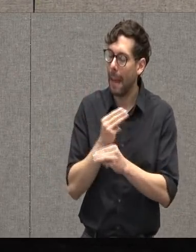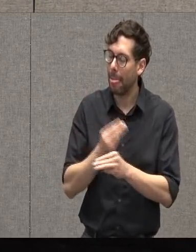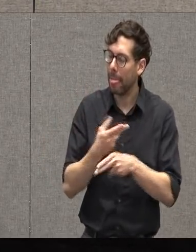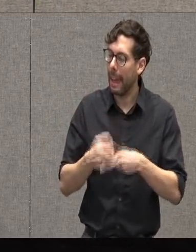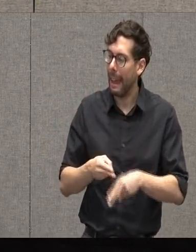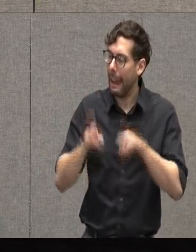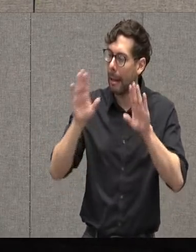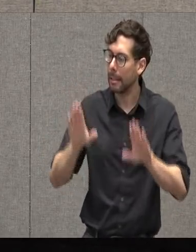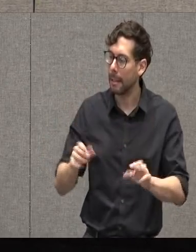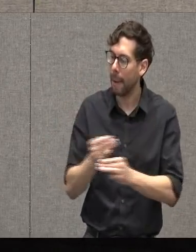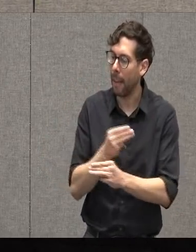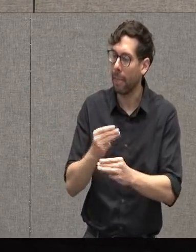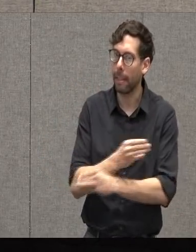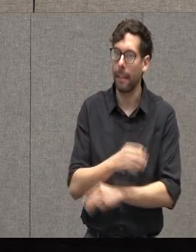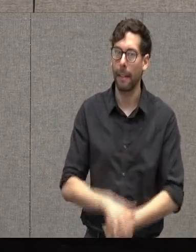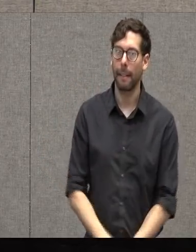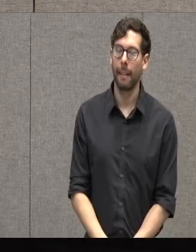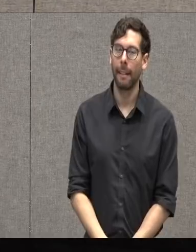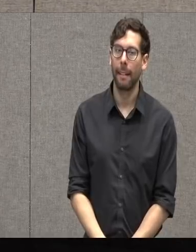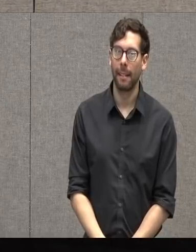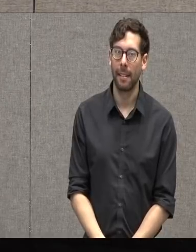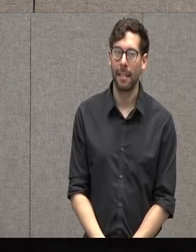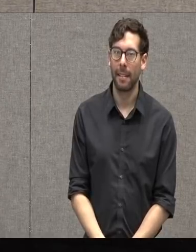(foil balls rattling)